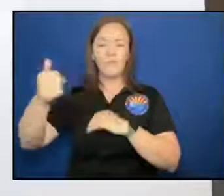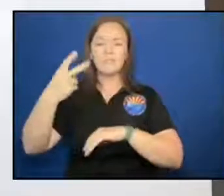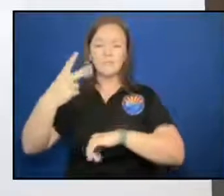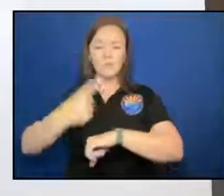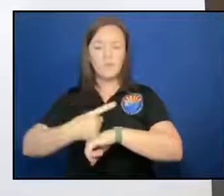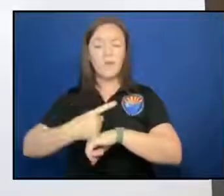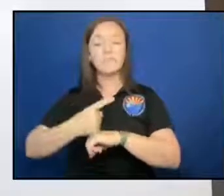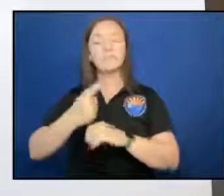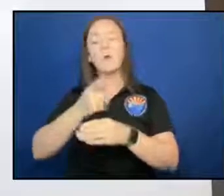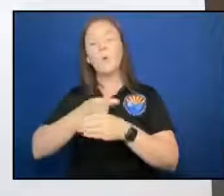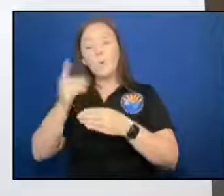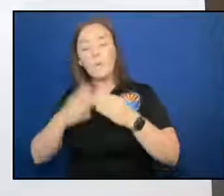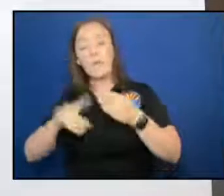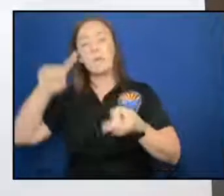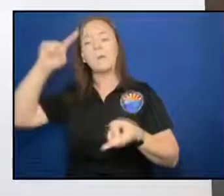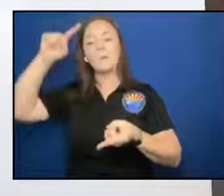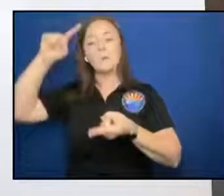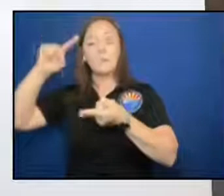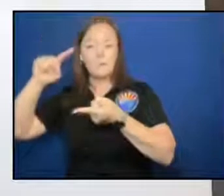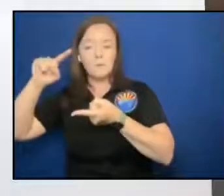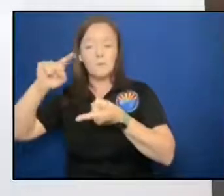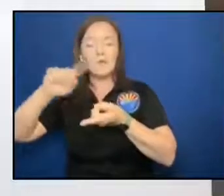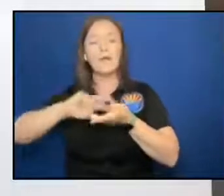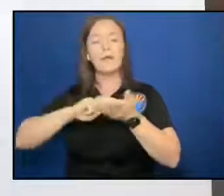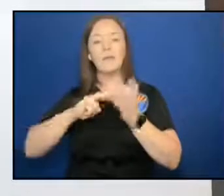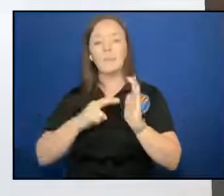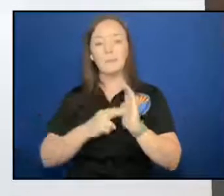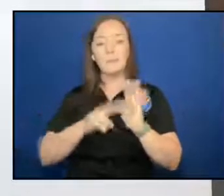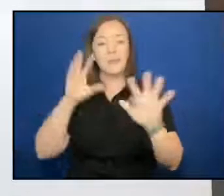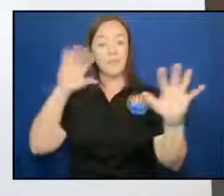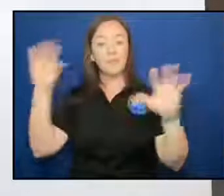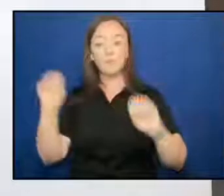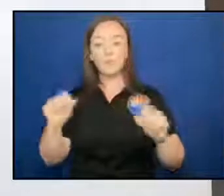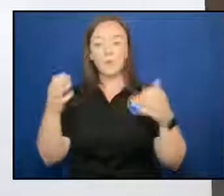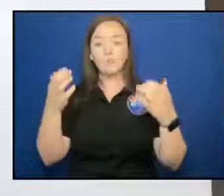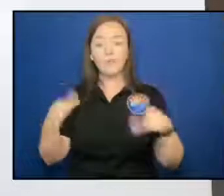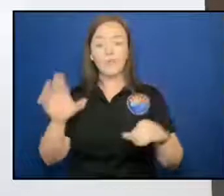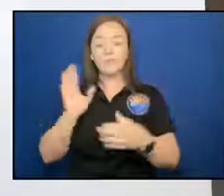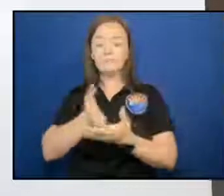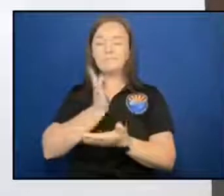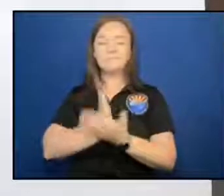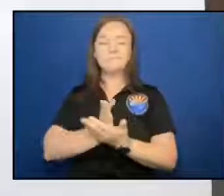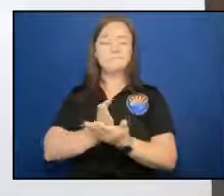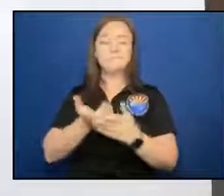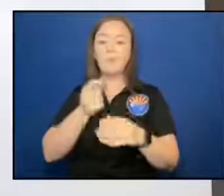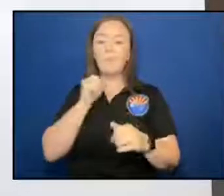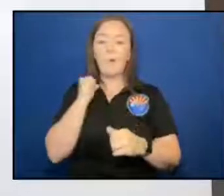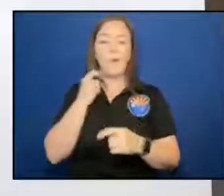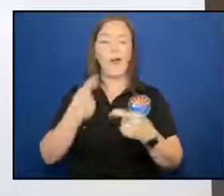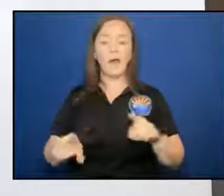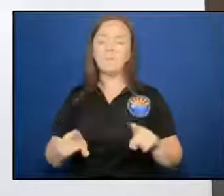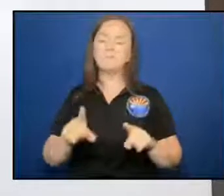PRESSURE. AND BEING FUNNELED DIRECTLY INTO OUR AREA AND THE MOISTURE COMING OFF THE GULF OF MEXICO, AND COMING OFF GULF OF CALIFORNIA AND SO YOU GOT THAT